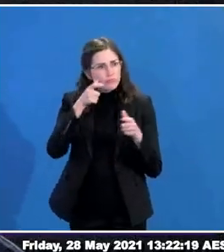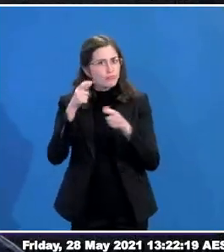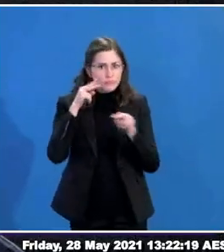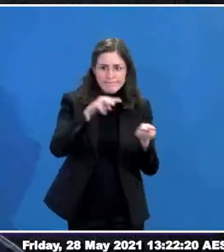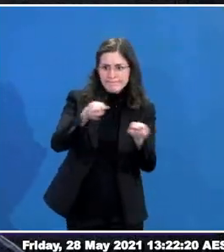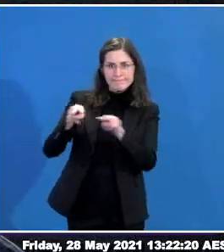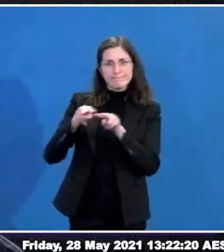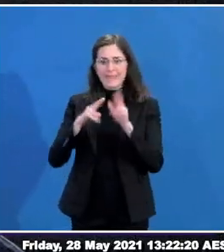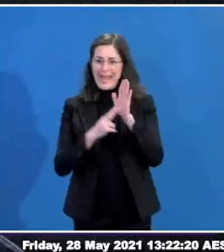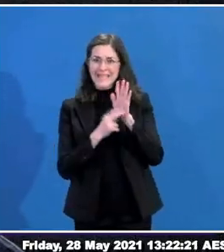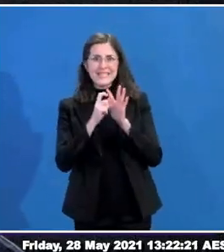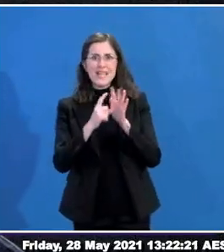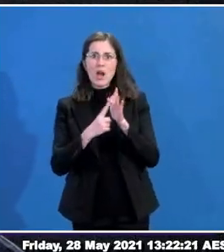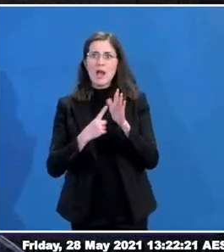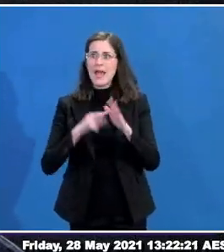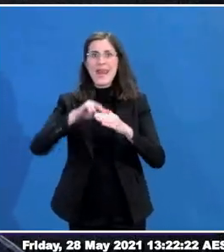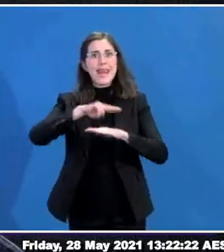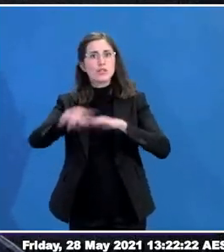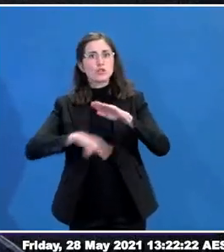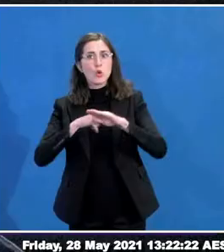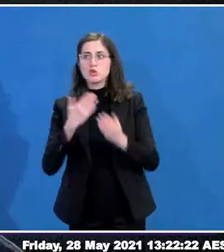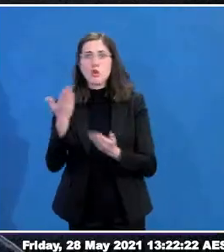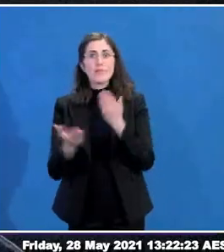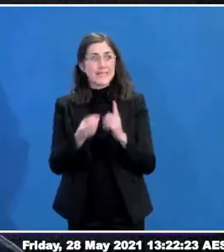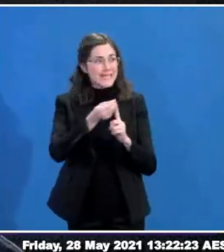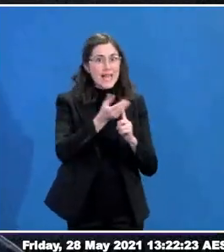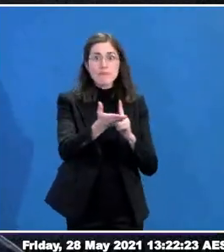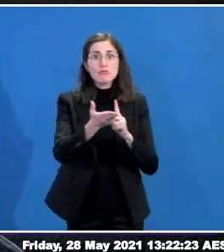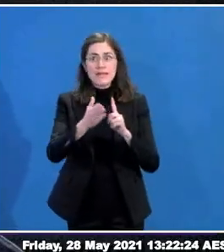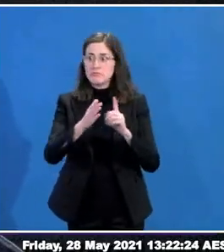of the NDIA's national service delivery network, so that is the